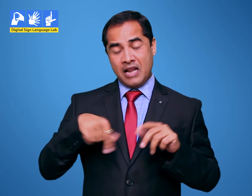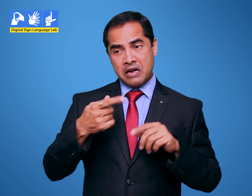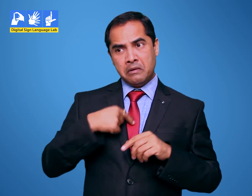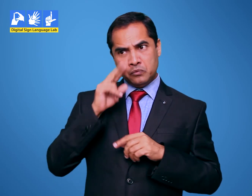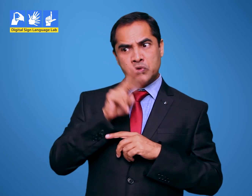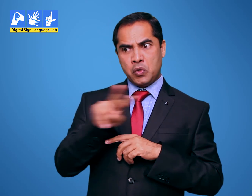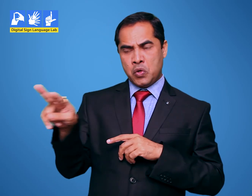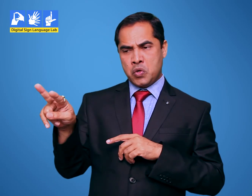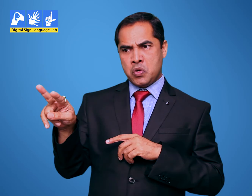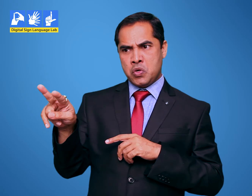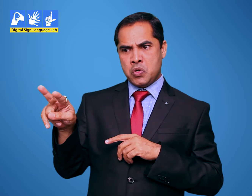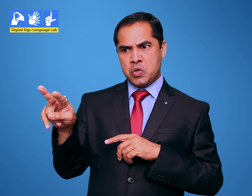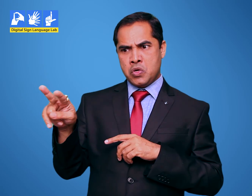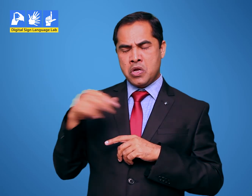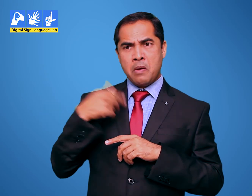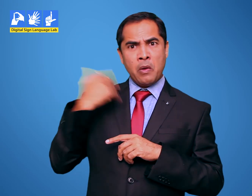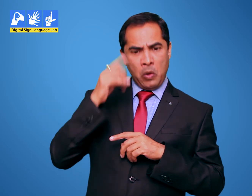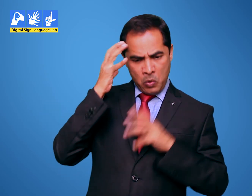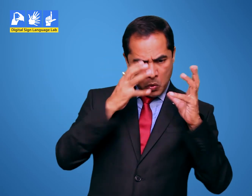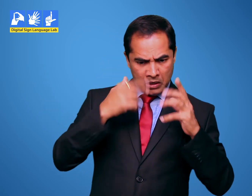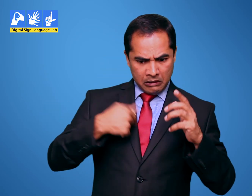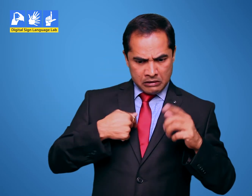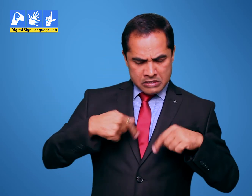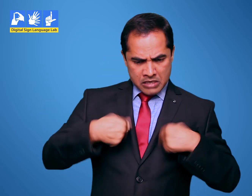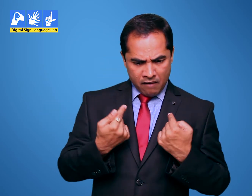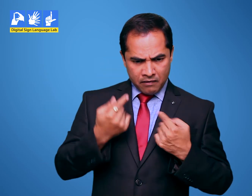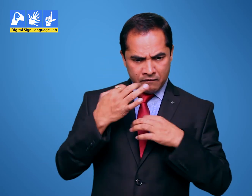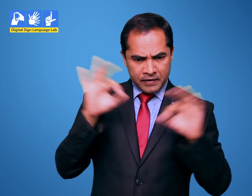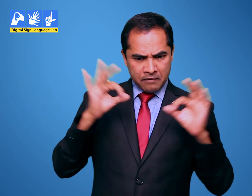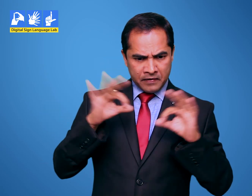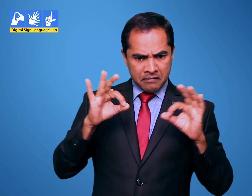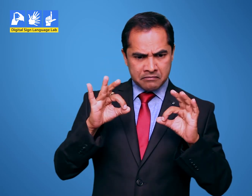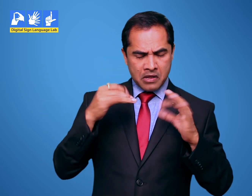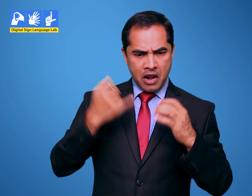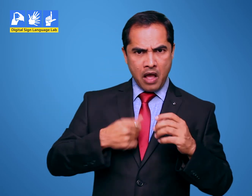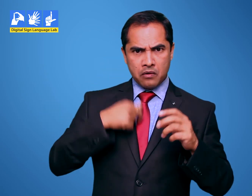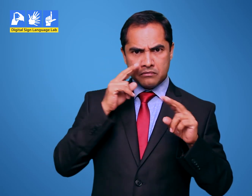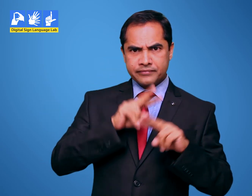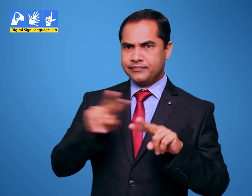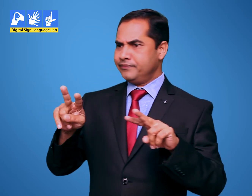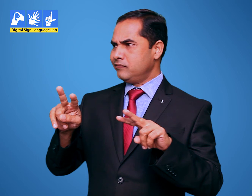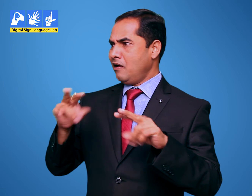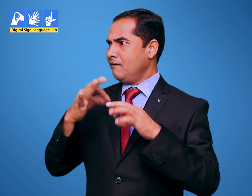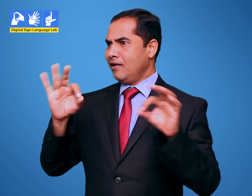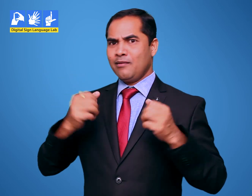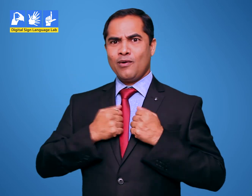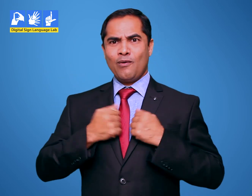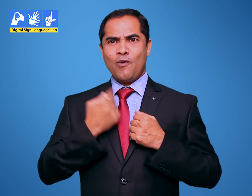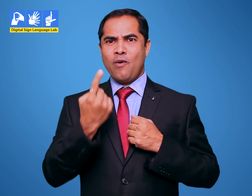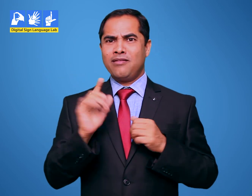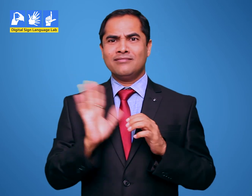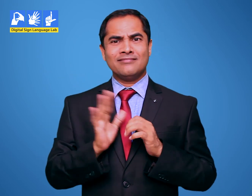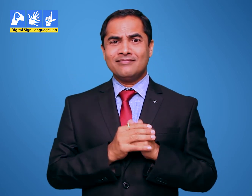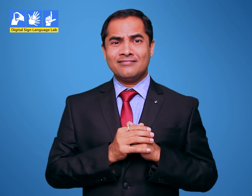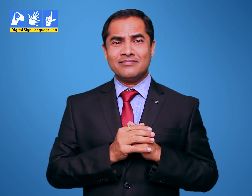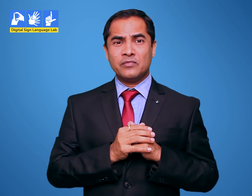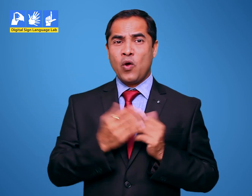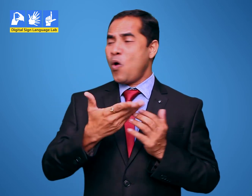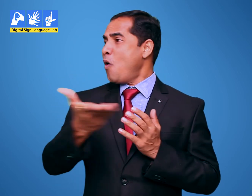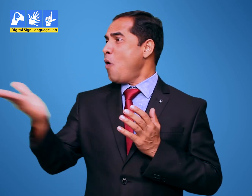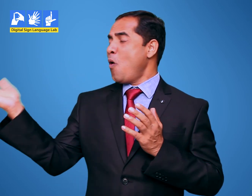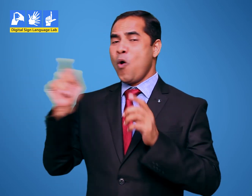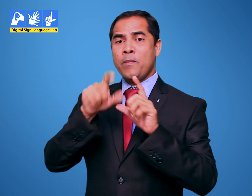I saw that was not just my freedom that was curtailed, but the freedom of